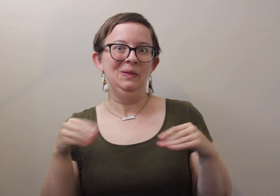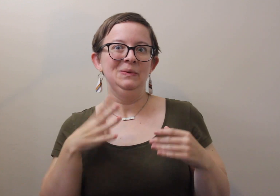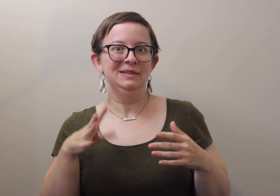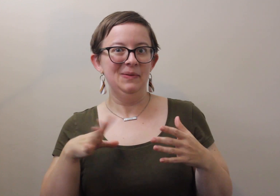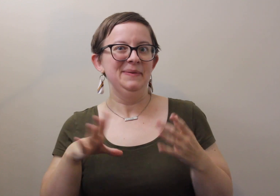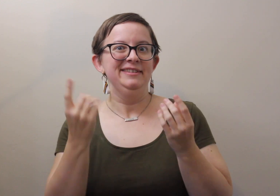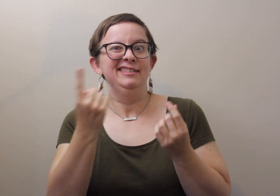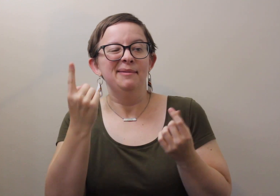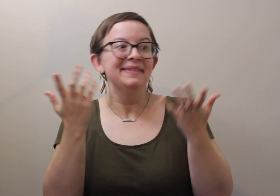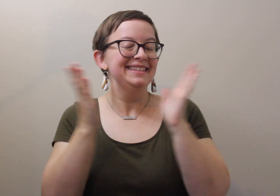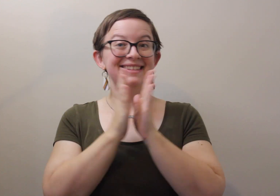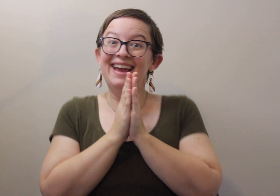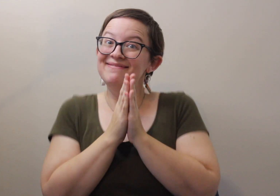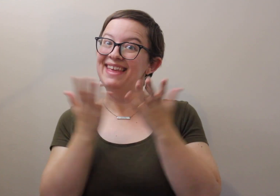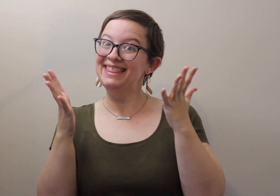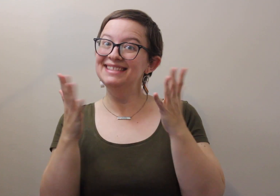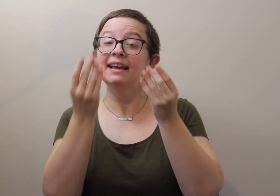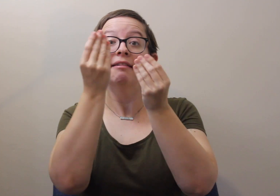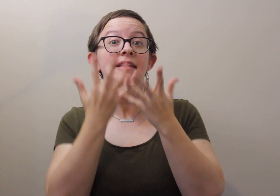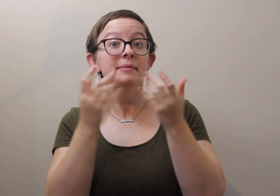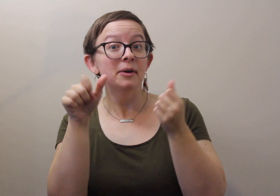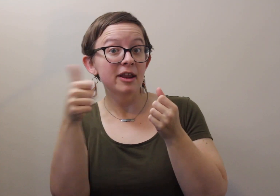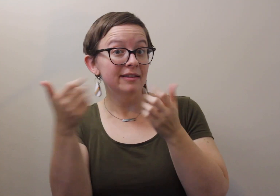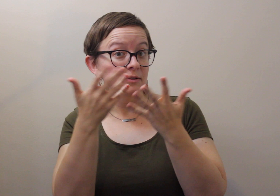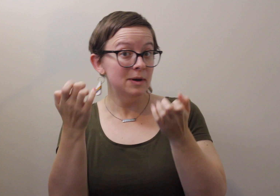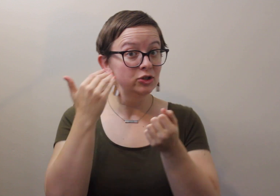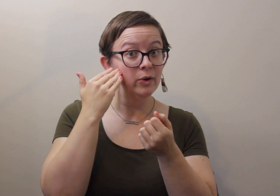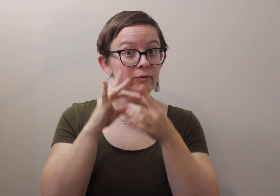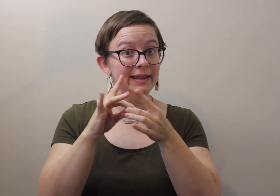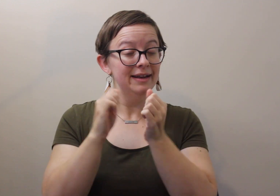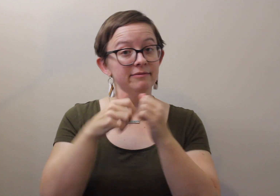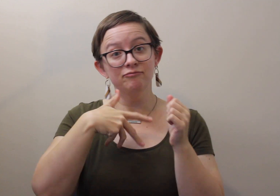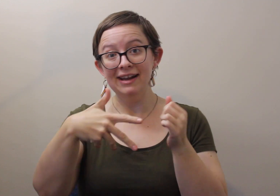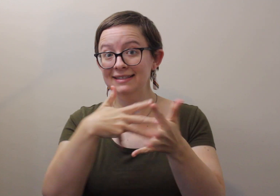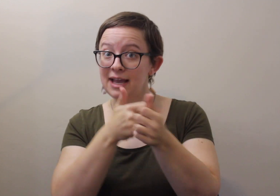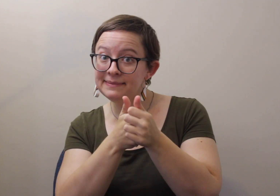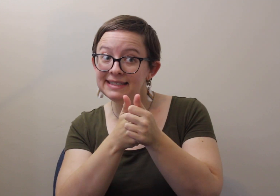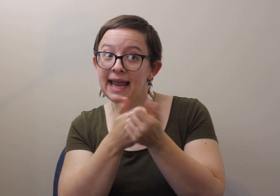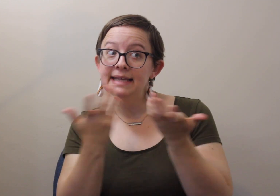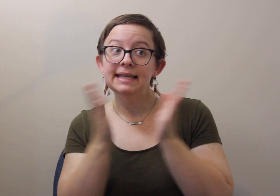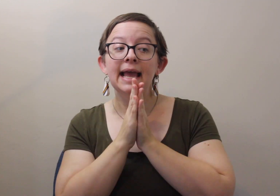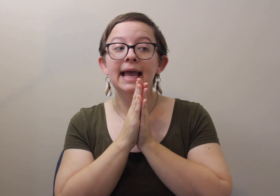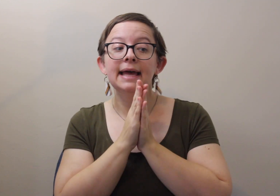Like if I don't have loose clothing or something. But yeah that's it. Let me know what other things you want to know related to our pregnancy updates.